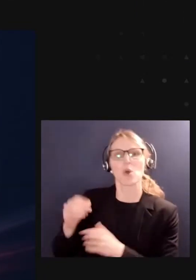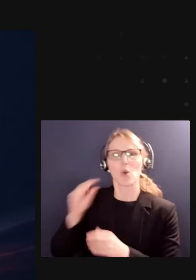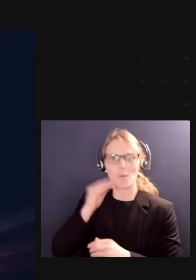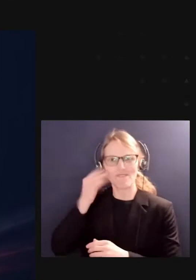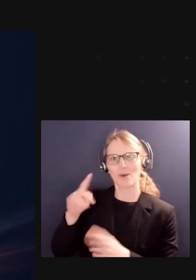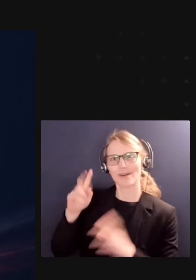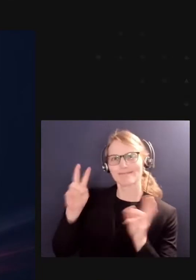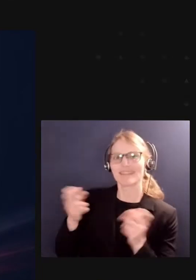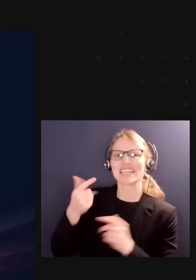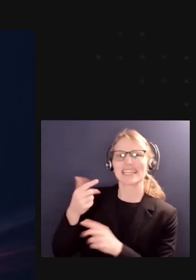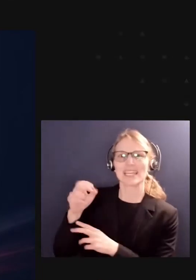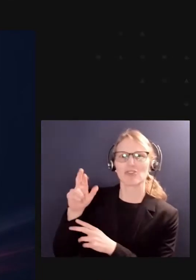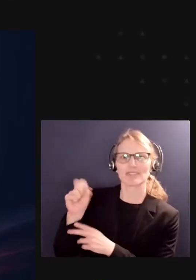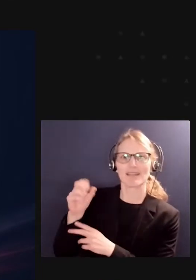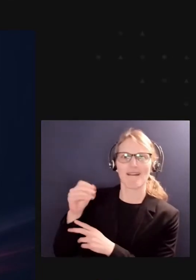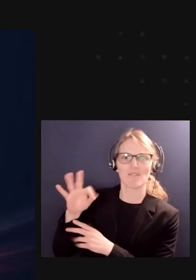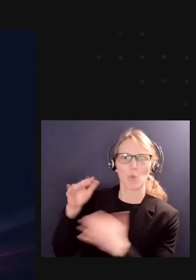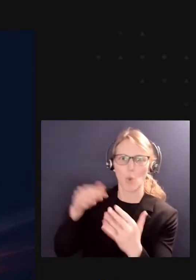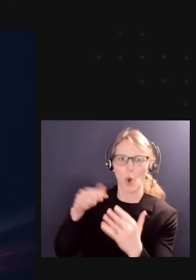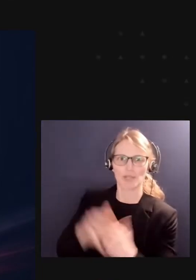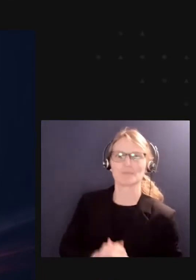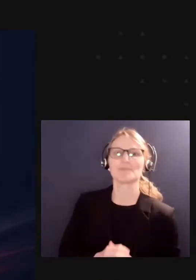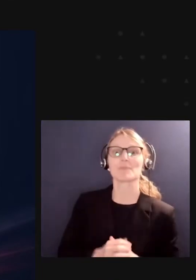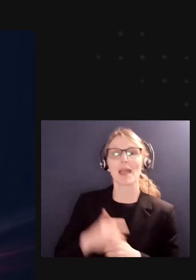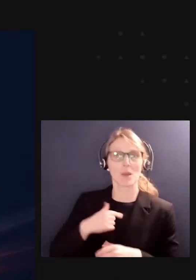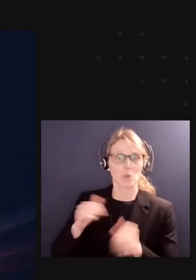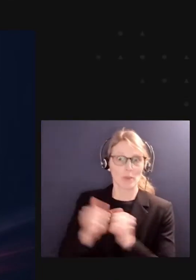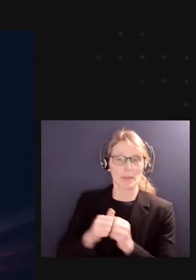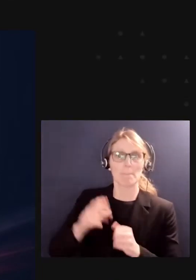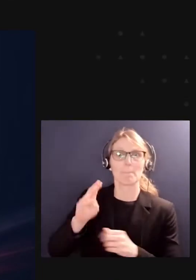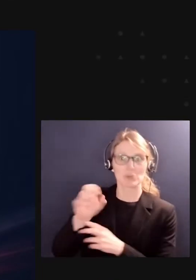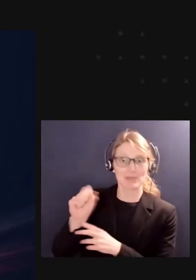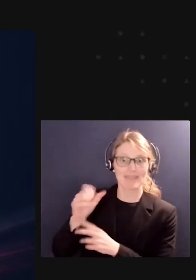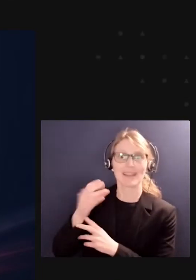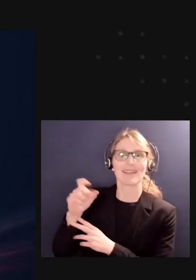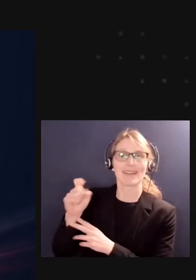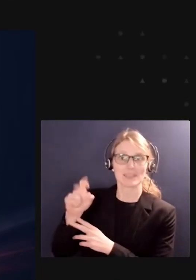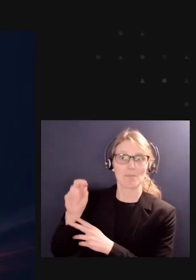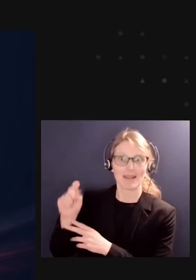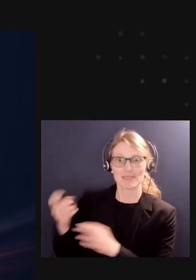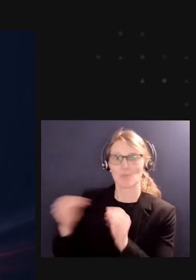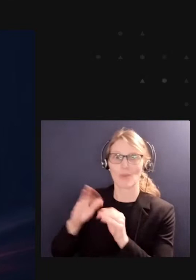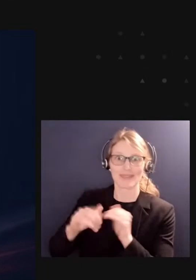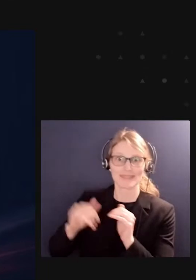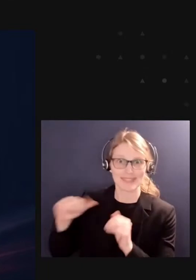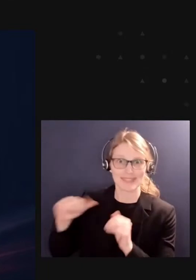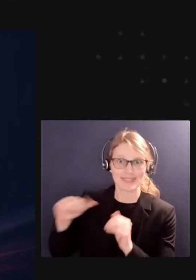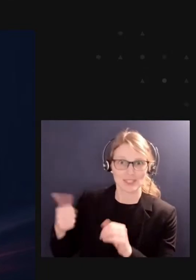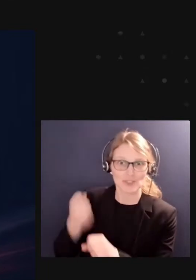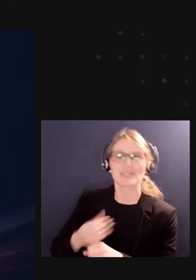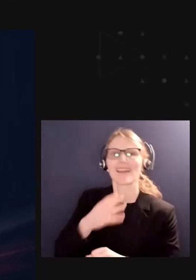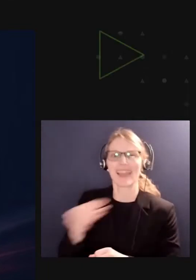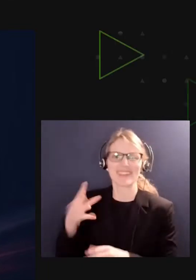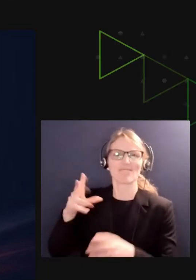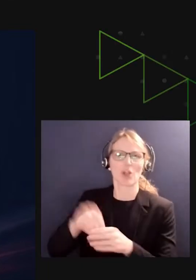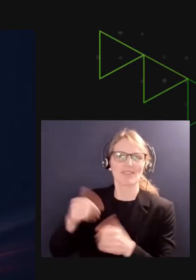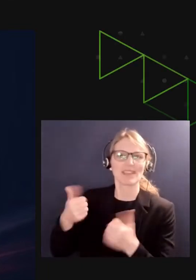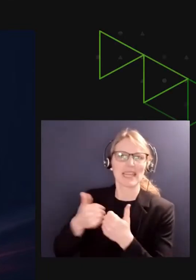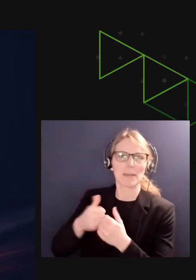I've been with Microsoft and Xbox for over 10 years, and I've been in the games industry for over 25 years.